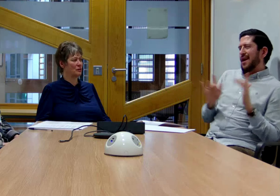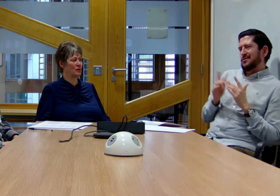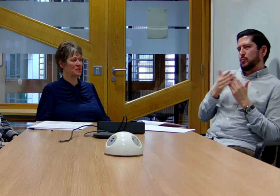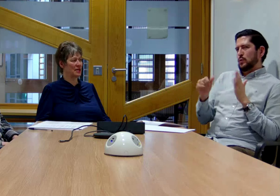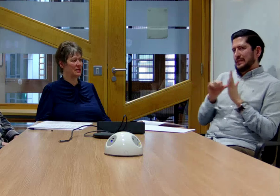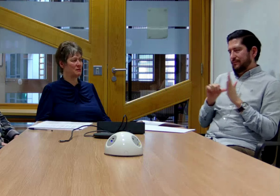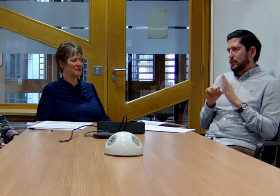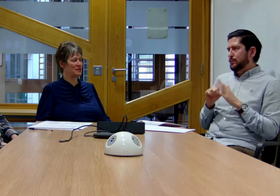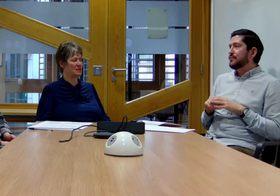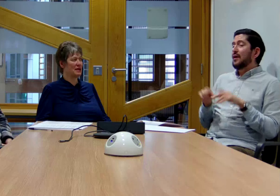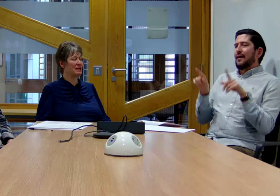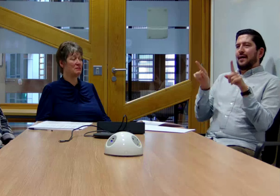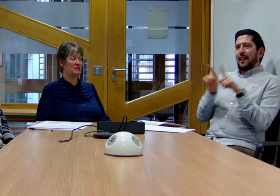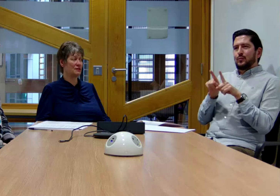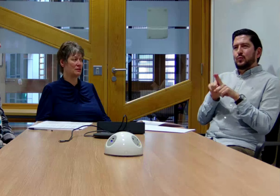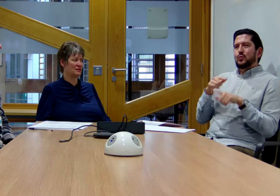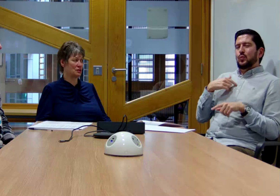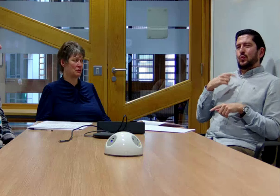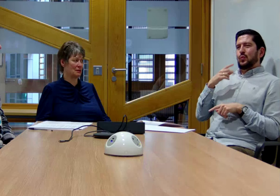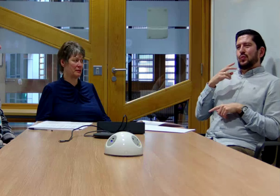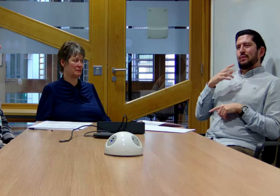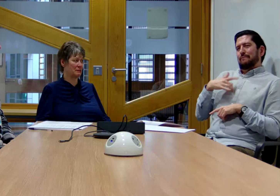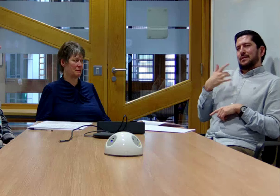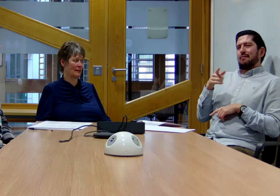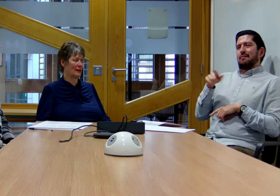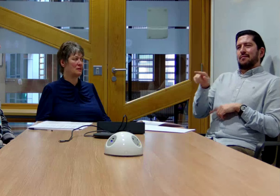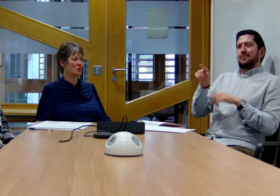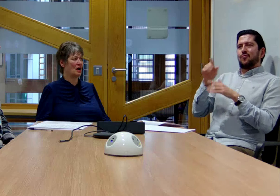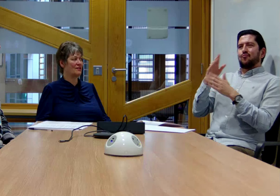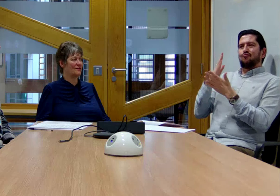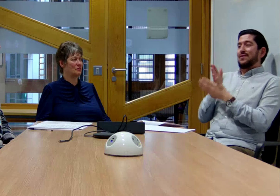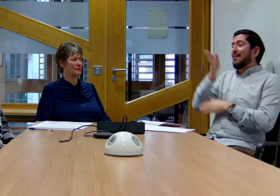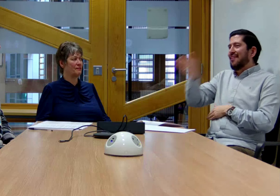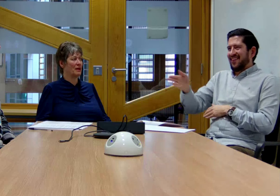handshapes are and you want to make out what the signing space is, it can be difficult